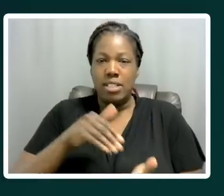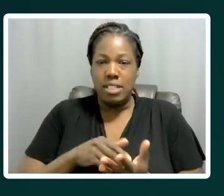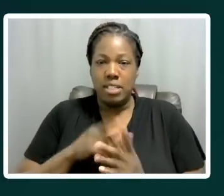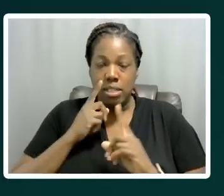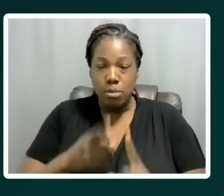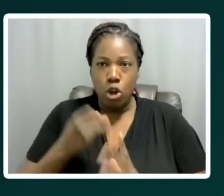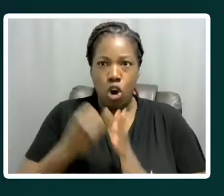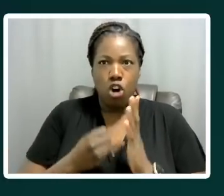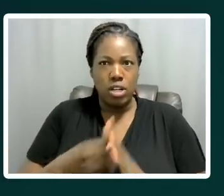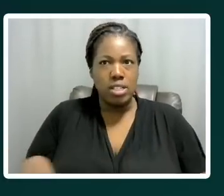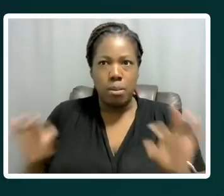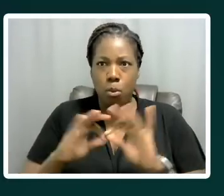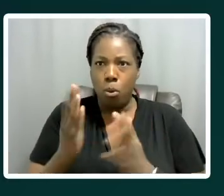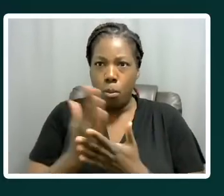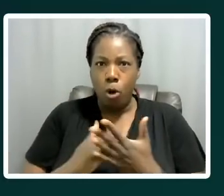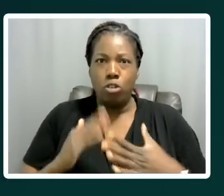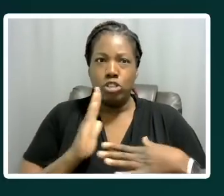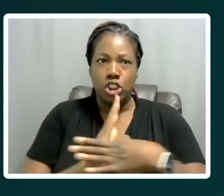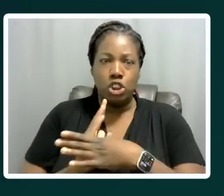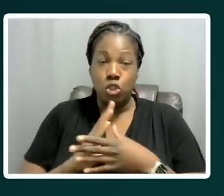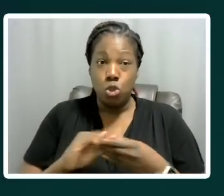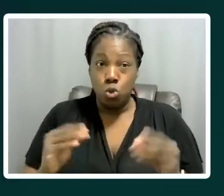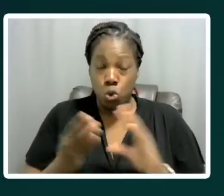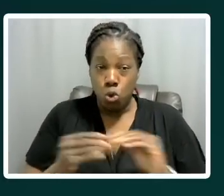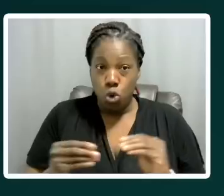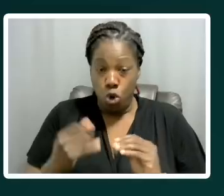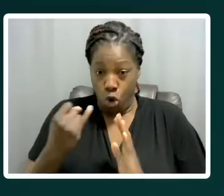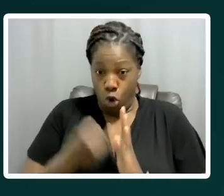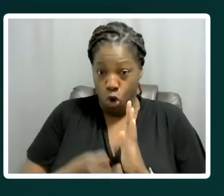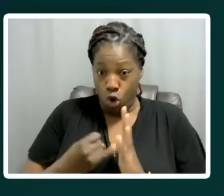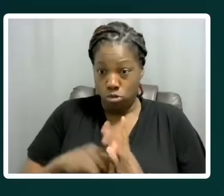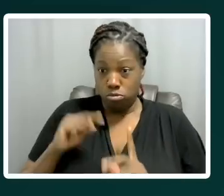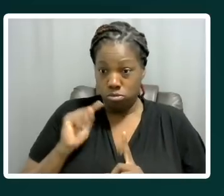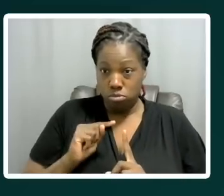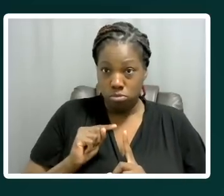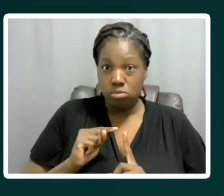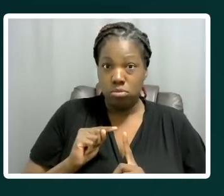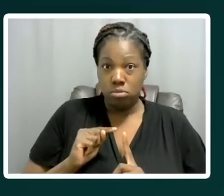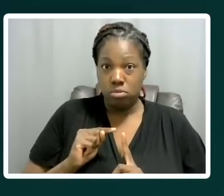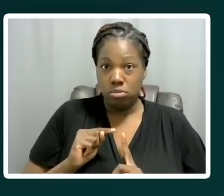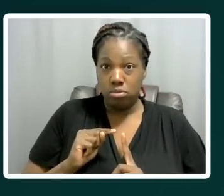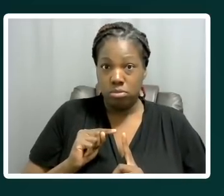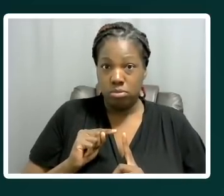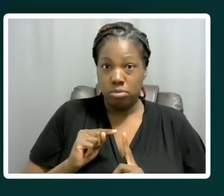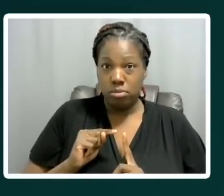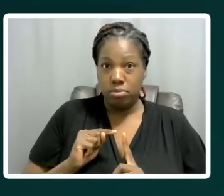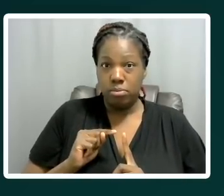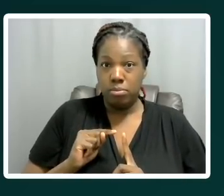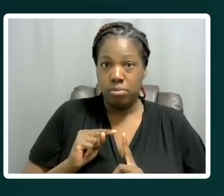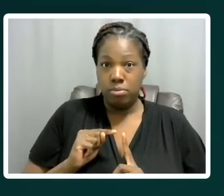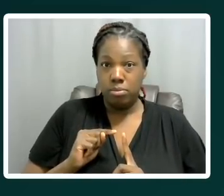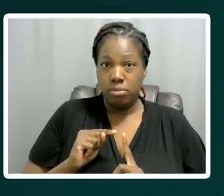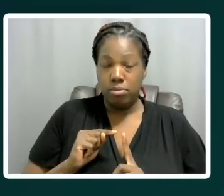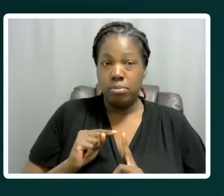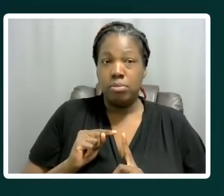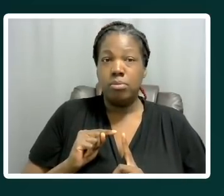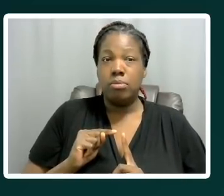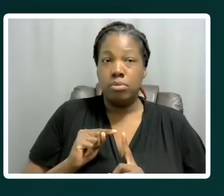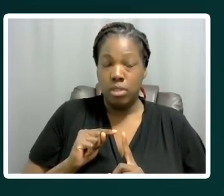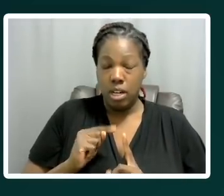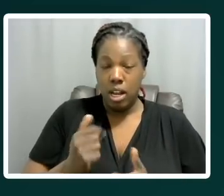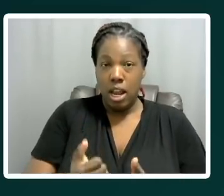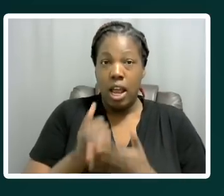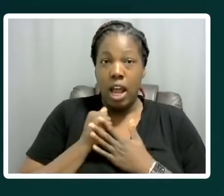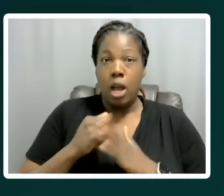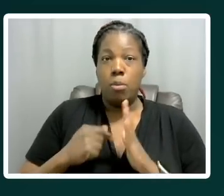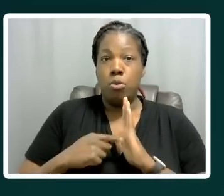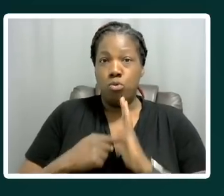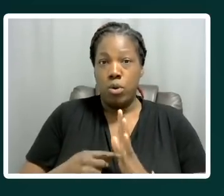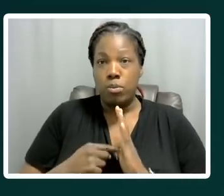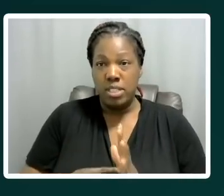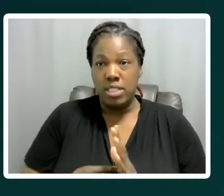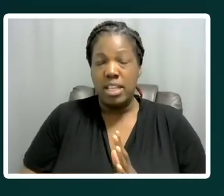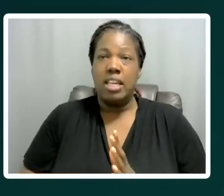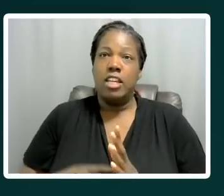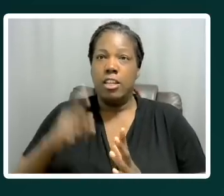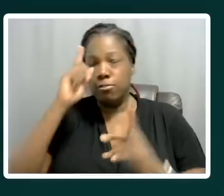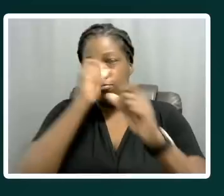these stories. Art is a way to help represent and visualize abstract concepts, make complex ideas